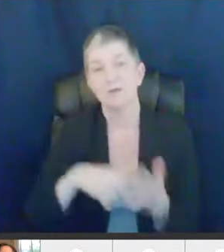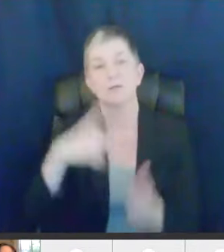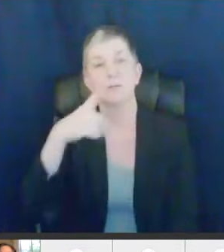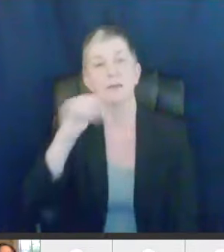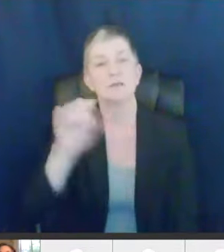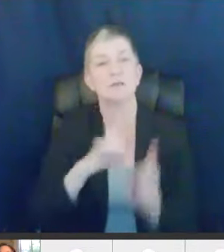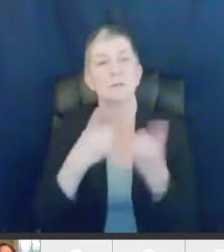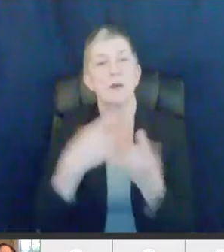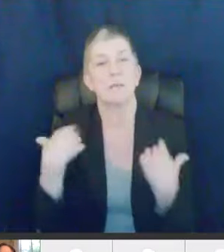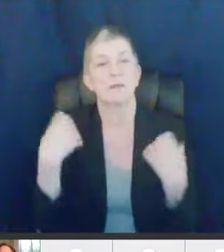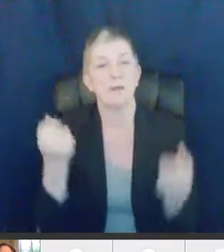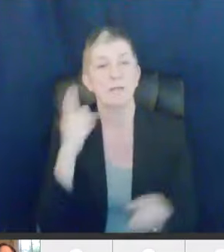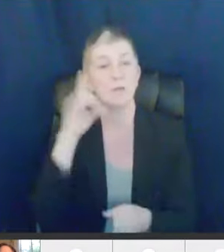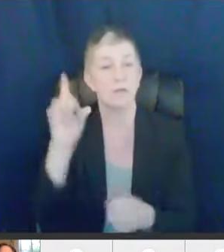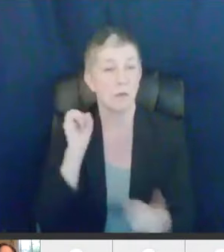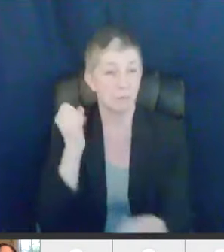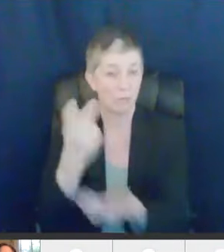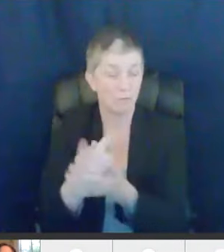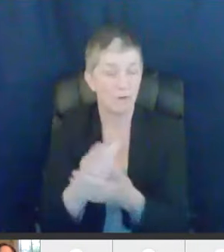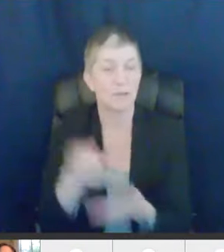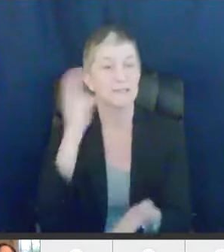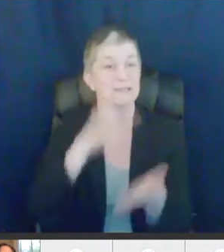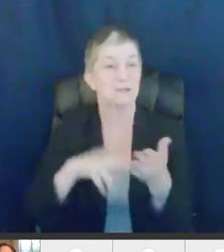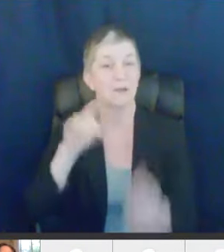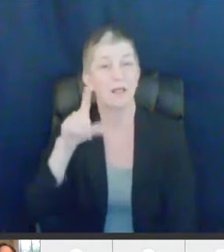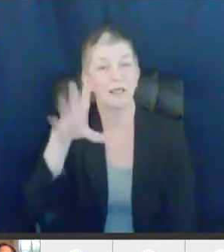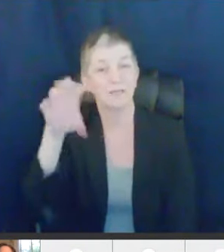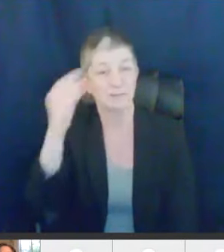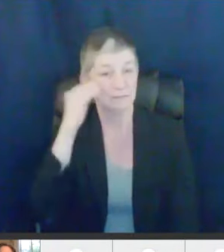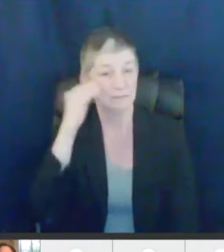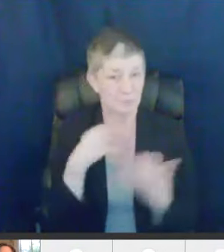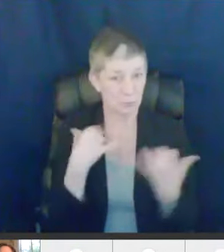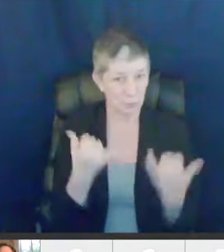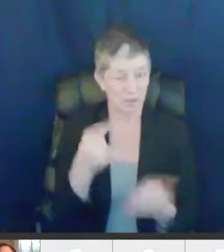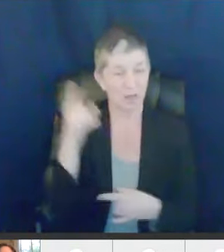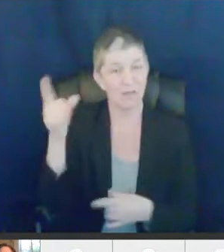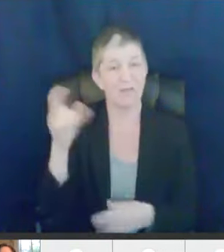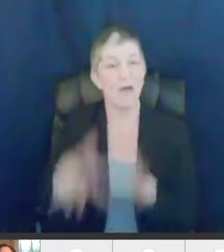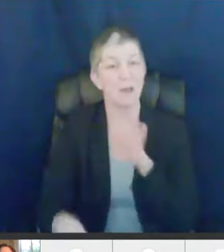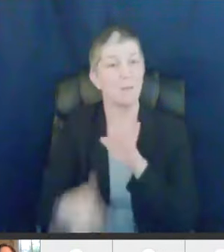and Secretary Levine let us know today that that appointment was approved so it